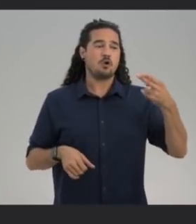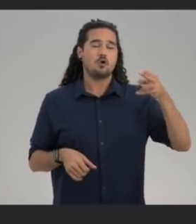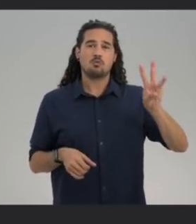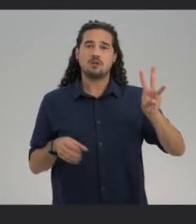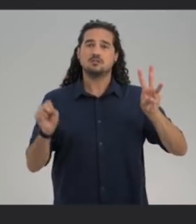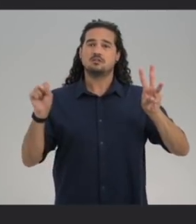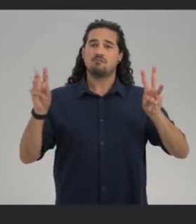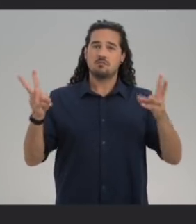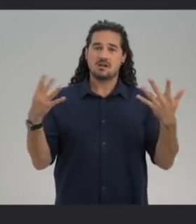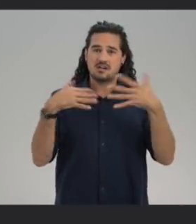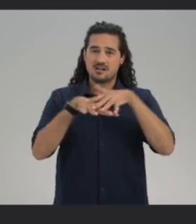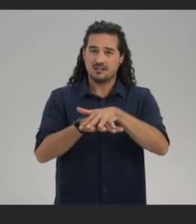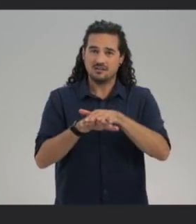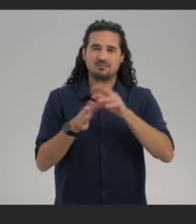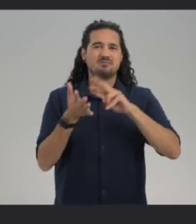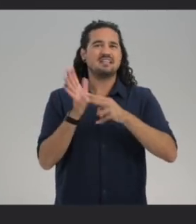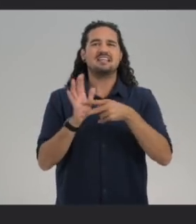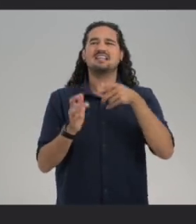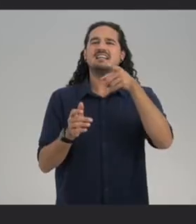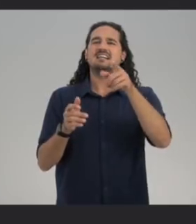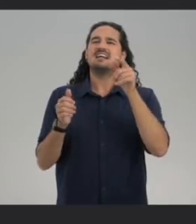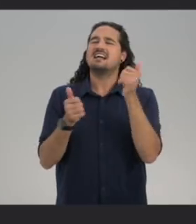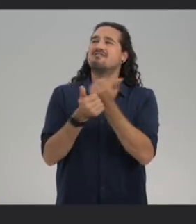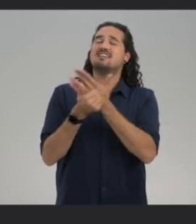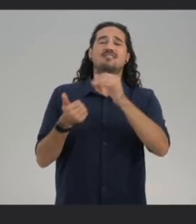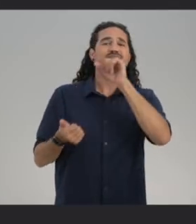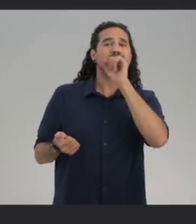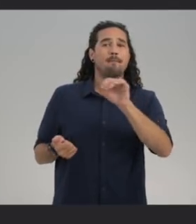we're able to make the things you love about your Mac even better.